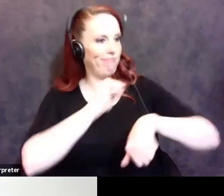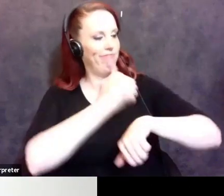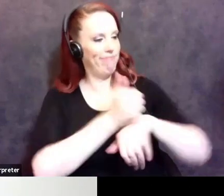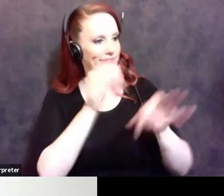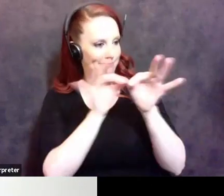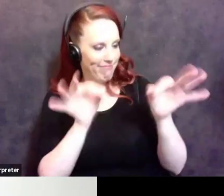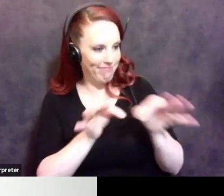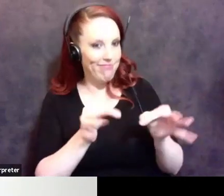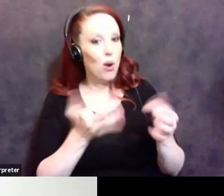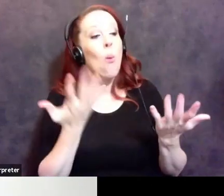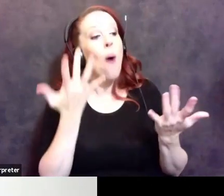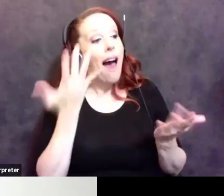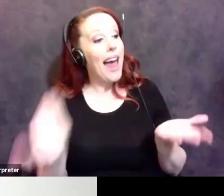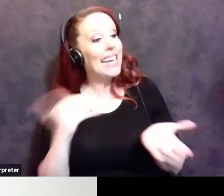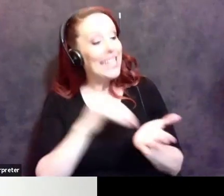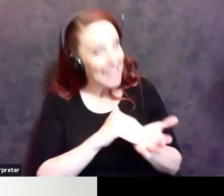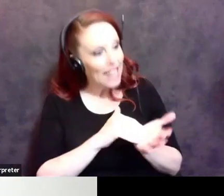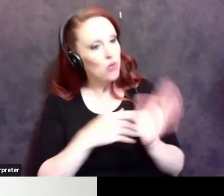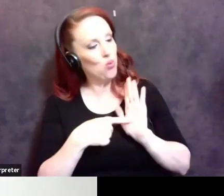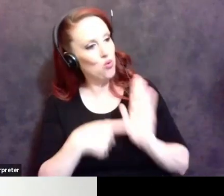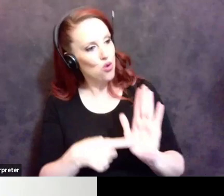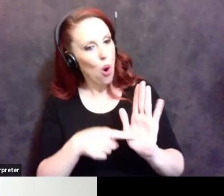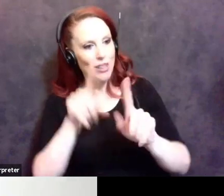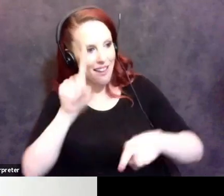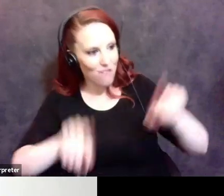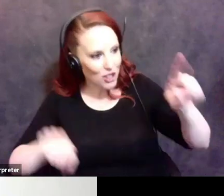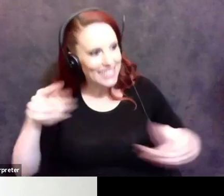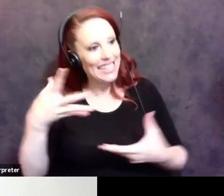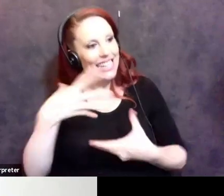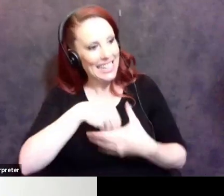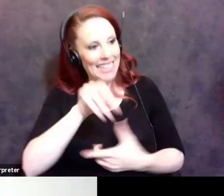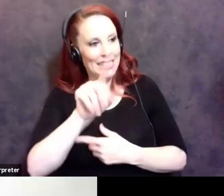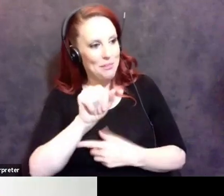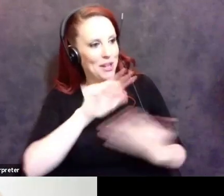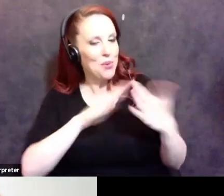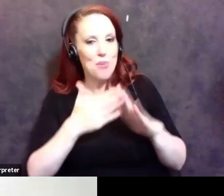again, the diversity that exists within the disability community; right? Everyone has